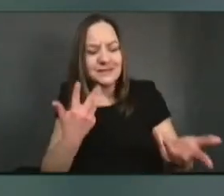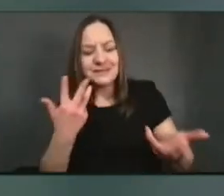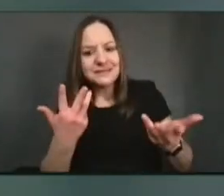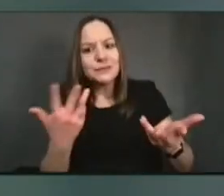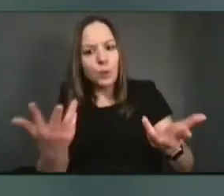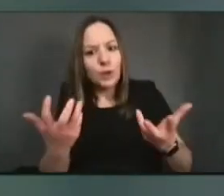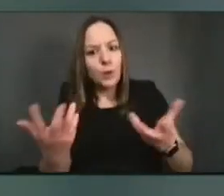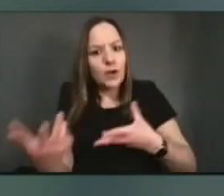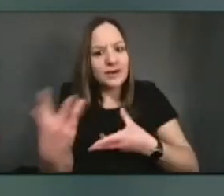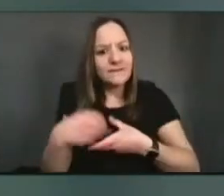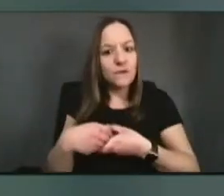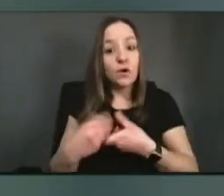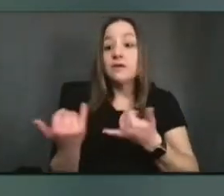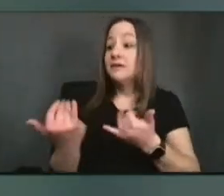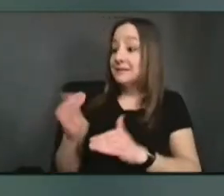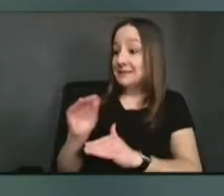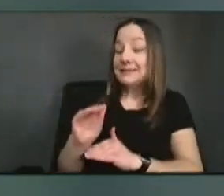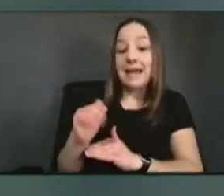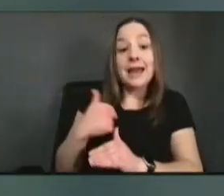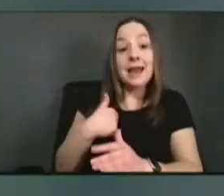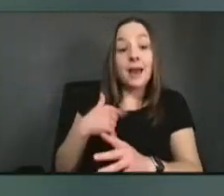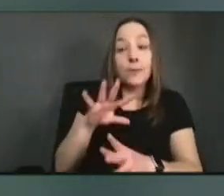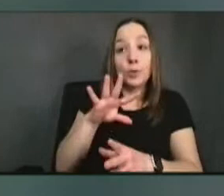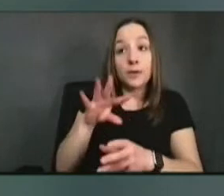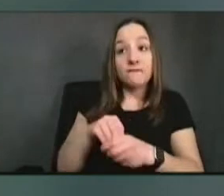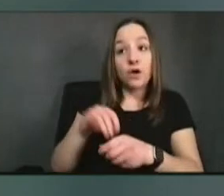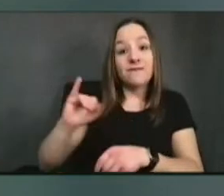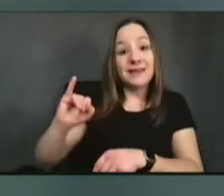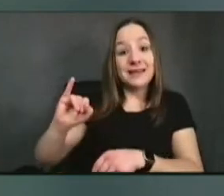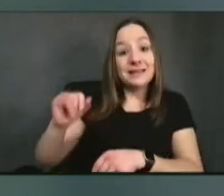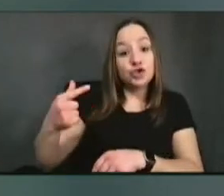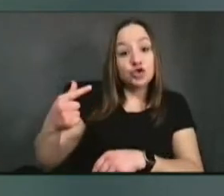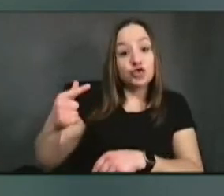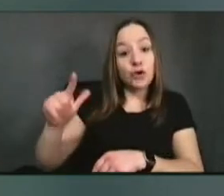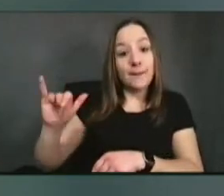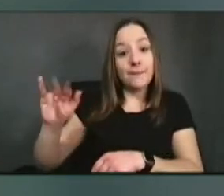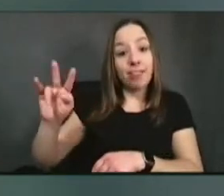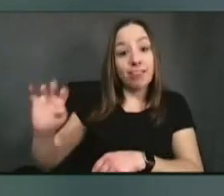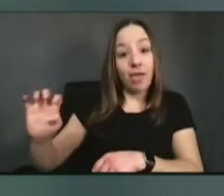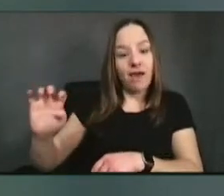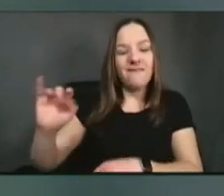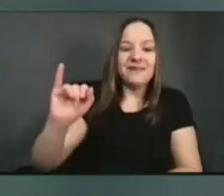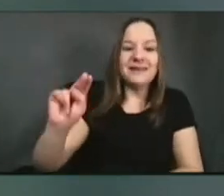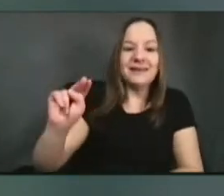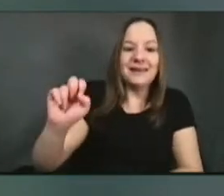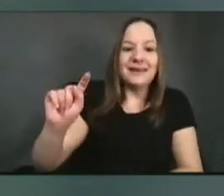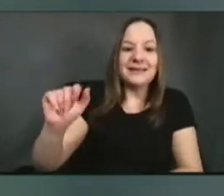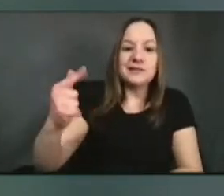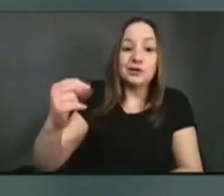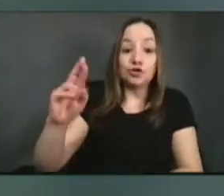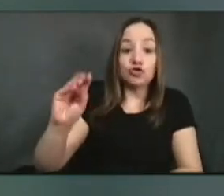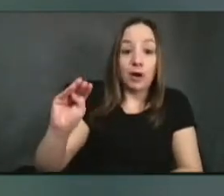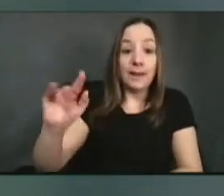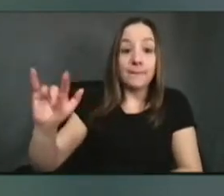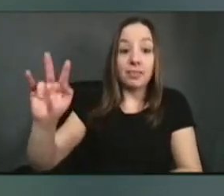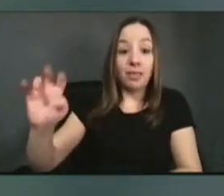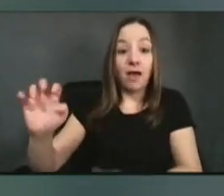this discussion and so continuing to engage in that? It's important tonight like I'm going to be involved in a in